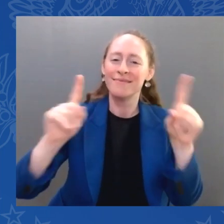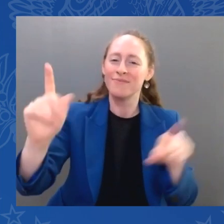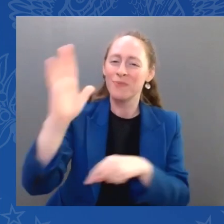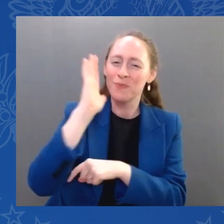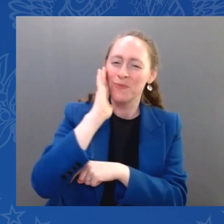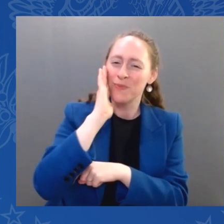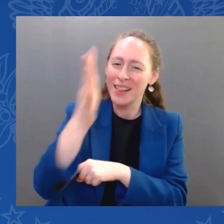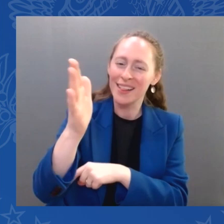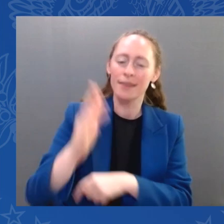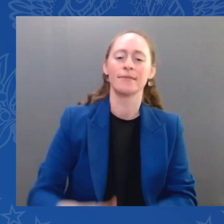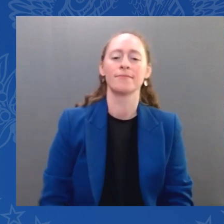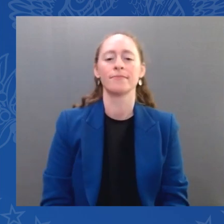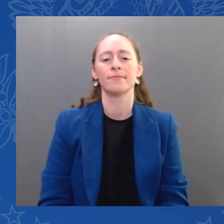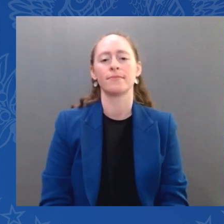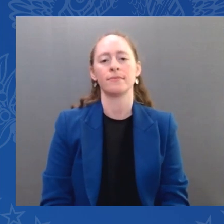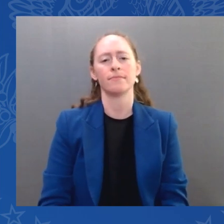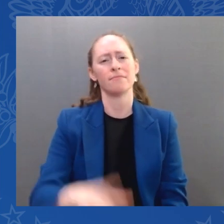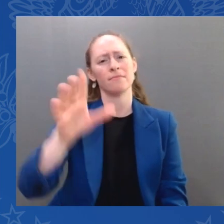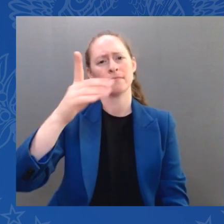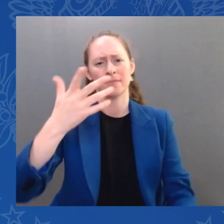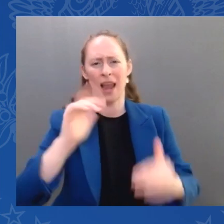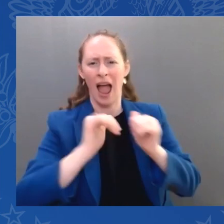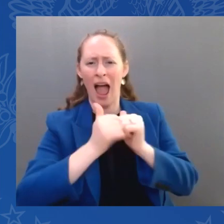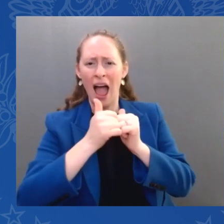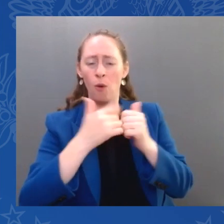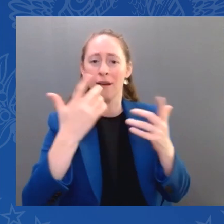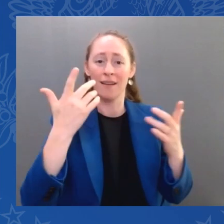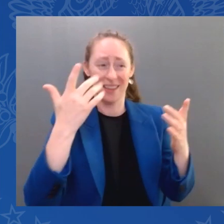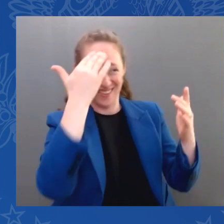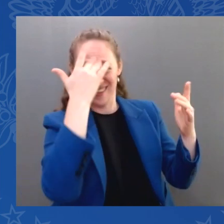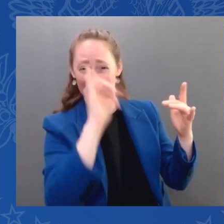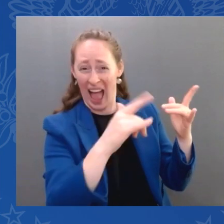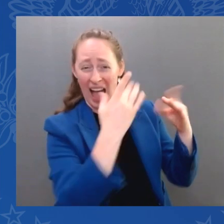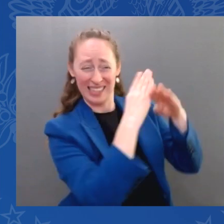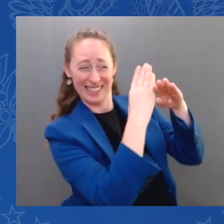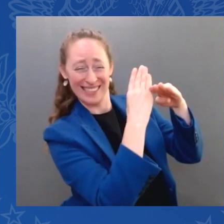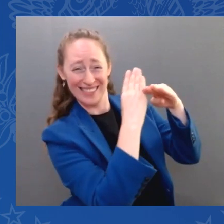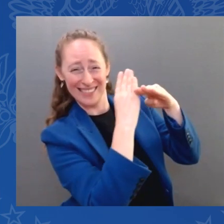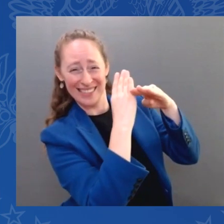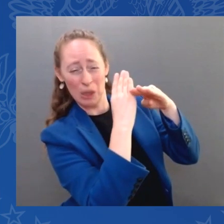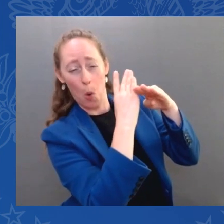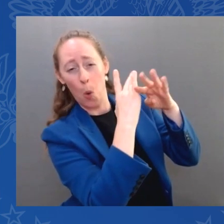and indifference that has stood in the way and stopped every effort at gun safety for 30 years in this nation.